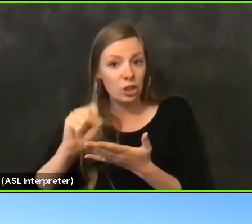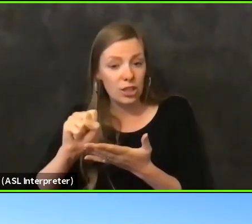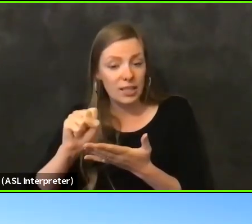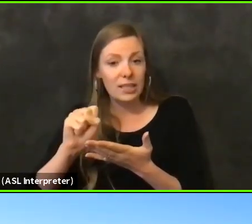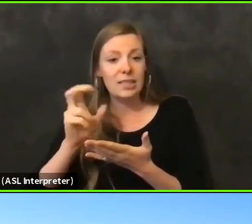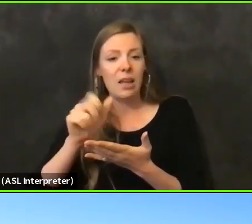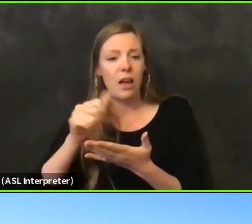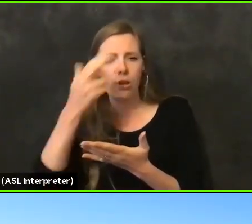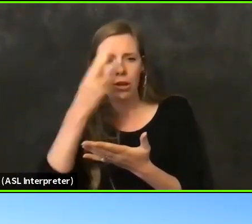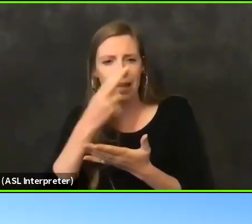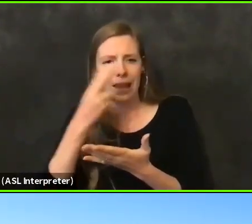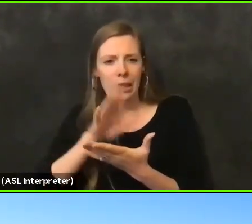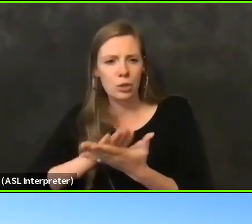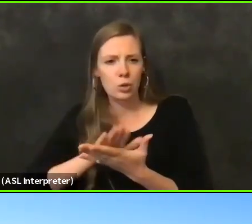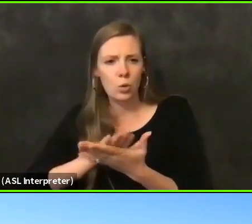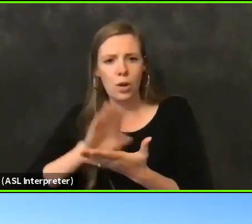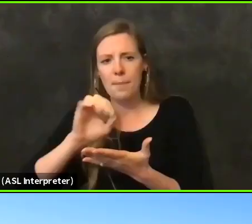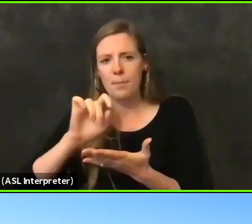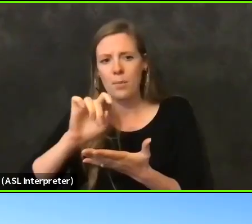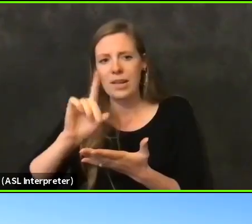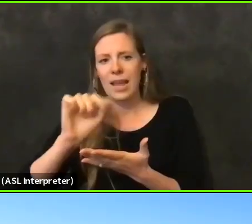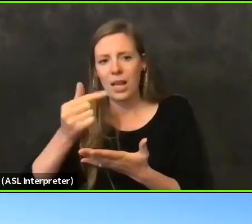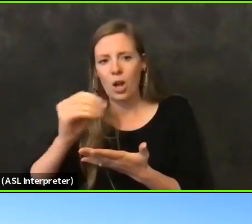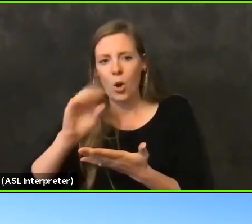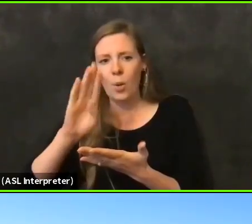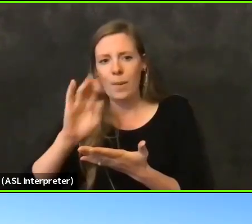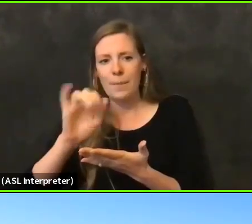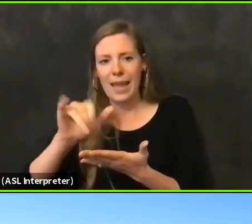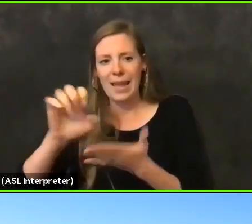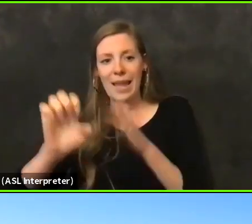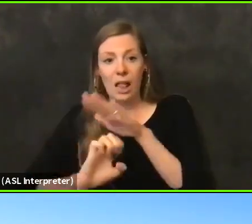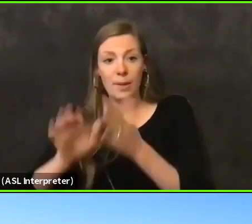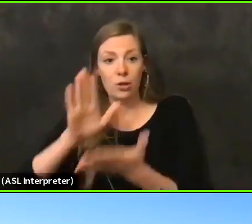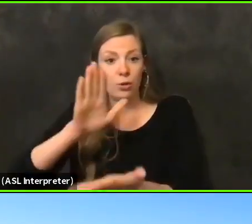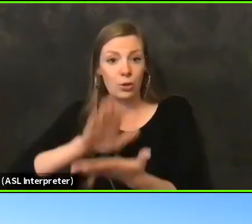And but they could be elementary school. The schools that now have approved safety